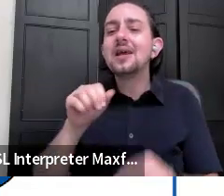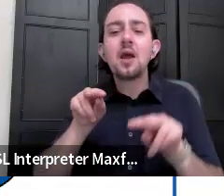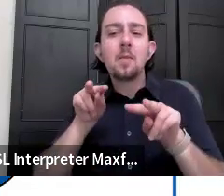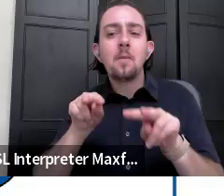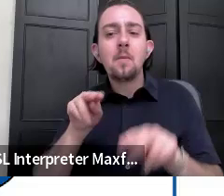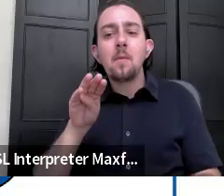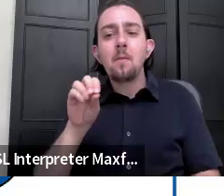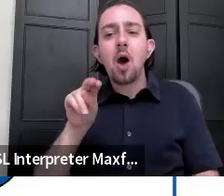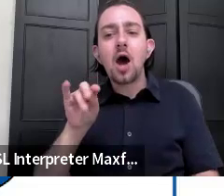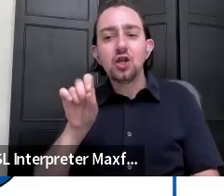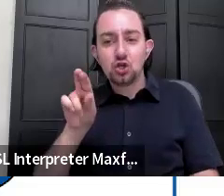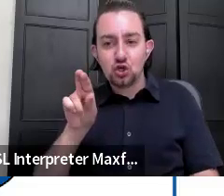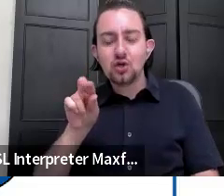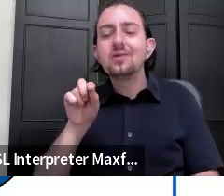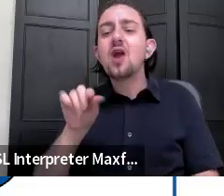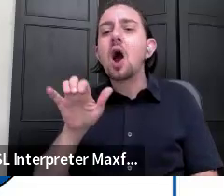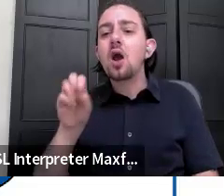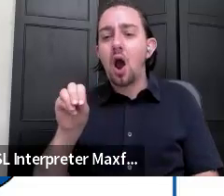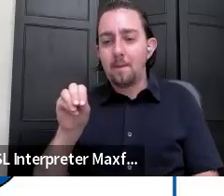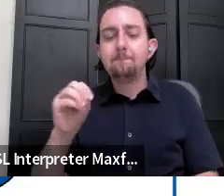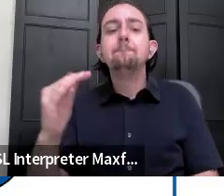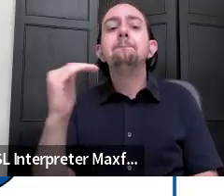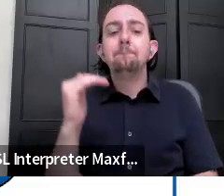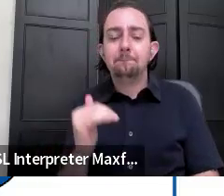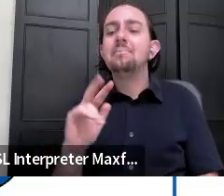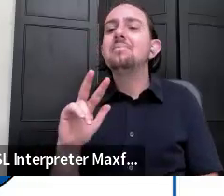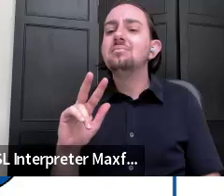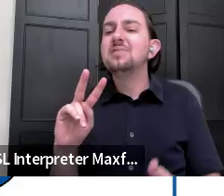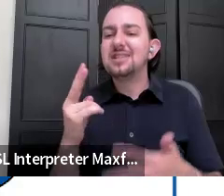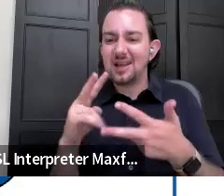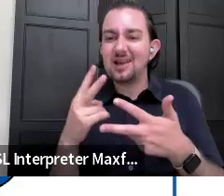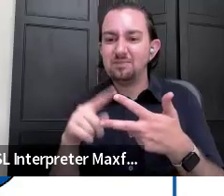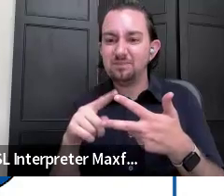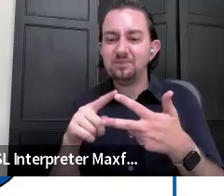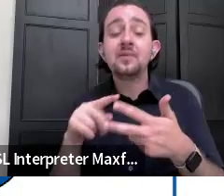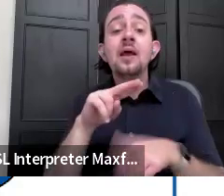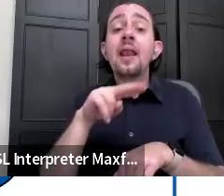Or you can go to the National Disability Rights Network.